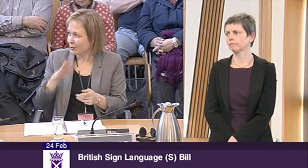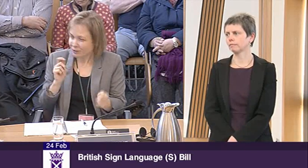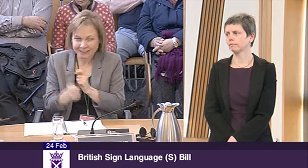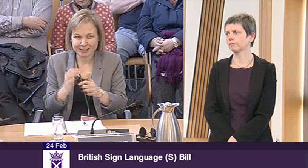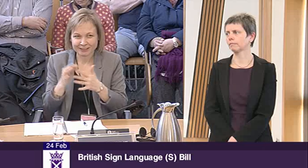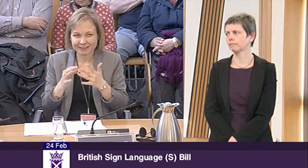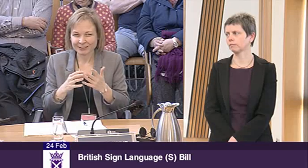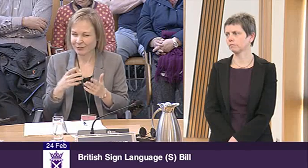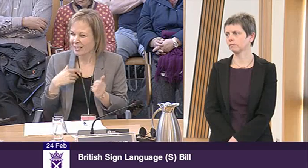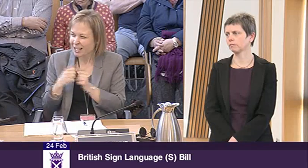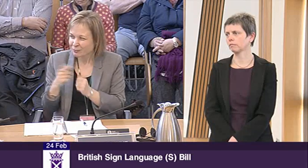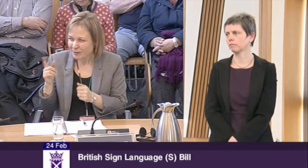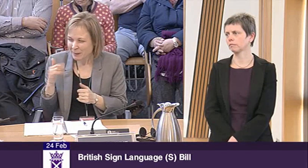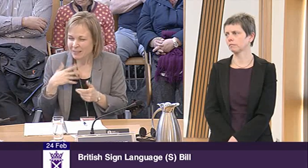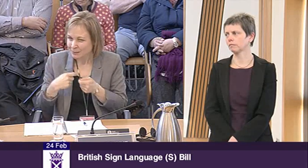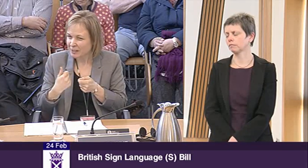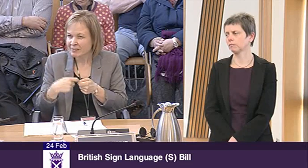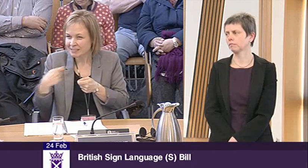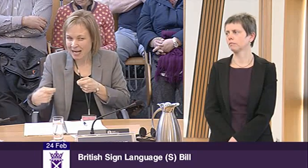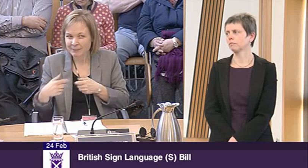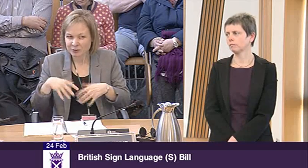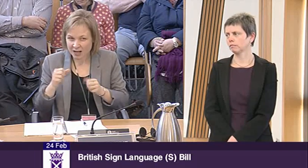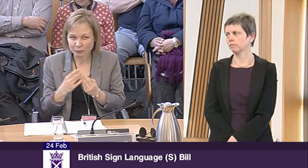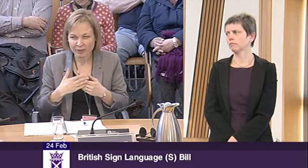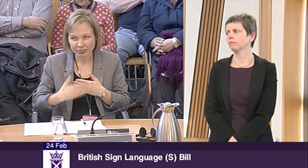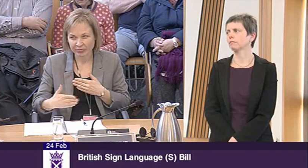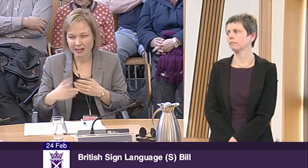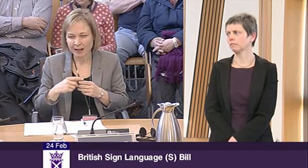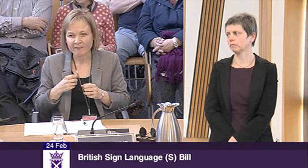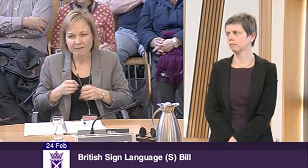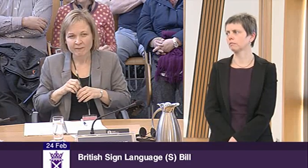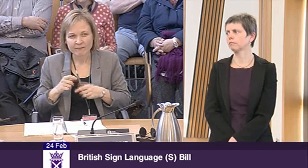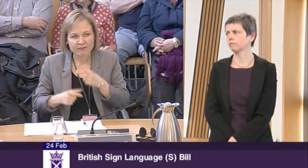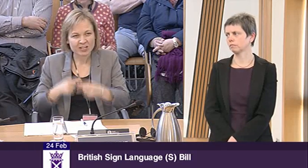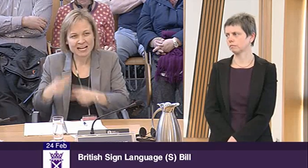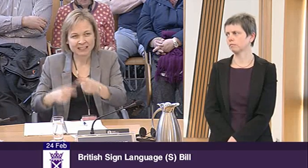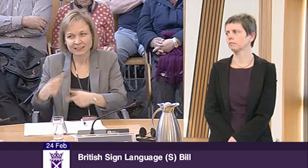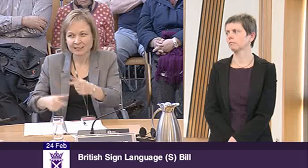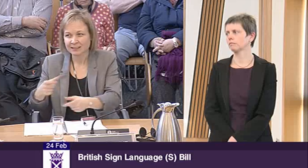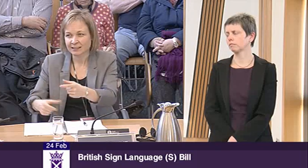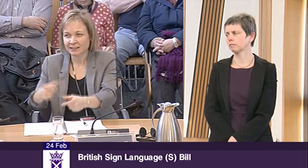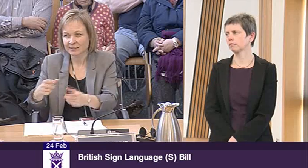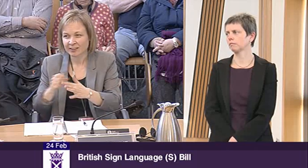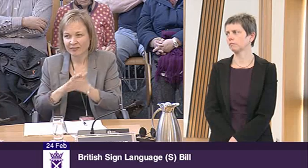a cultural or attitudinal change, so perhaps extending the time would be beneficial. Perhaps